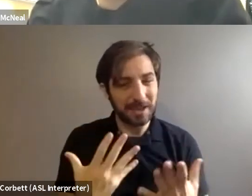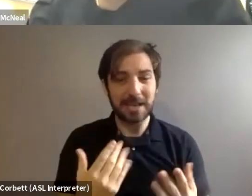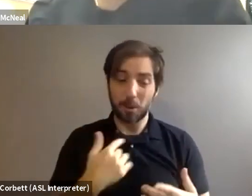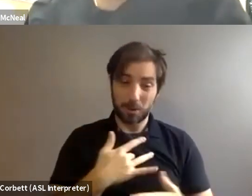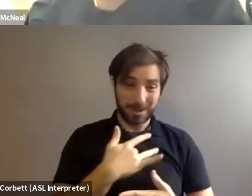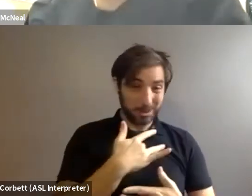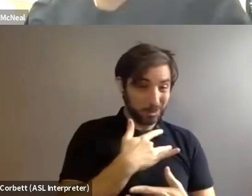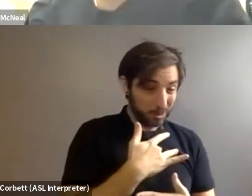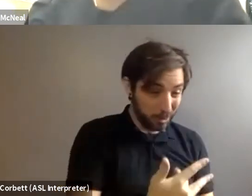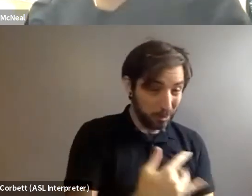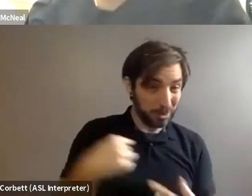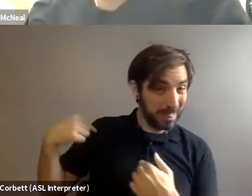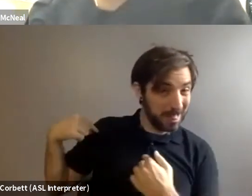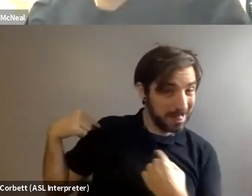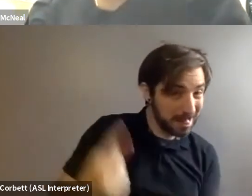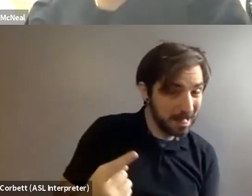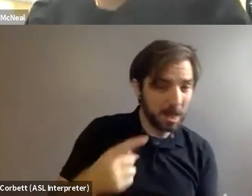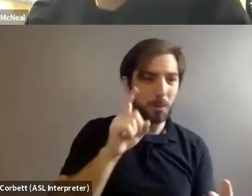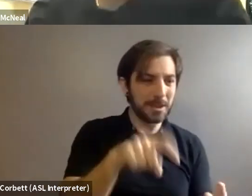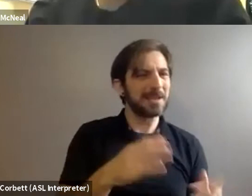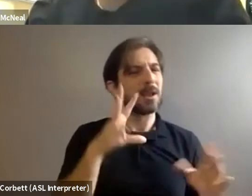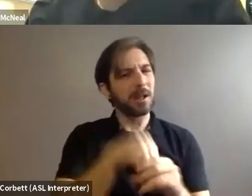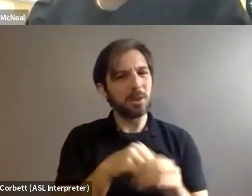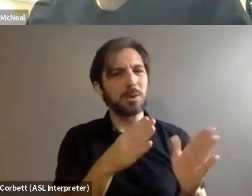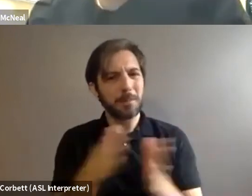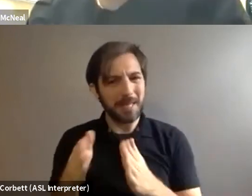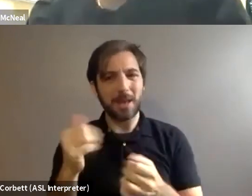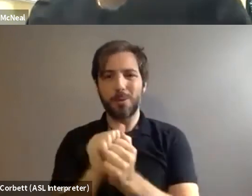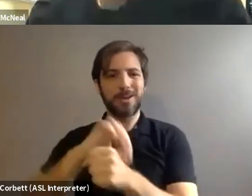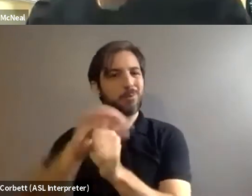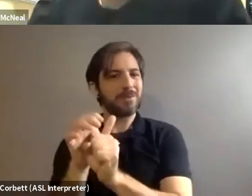our programming we need to include a plan to do it with the pivot as well so making